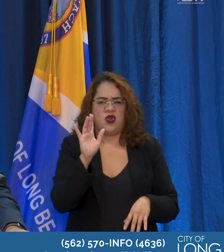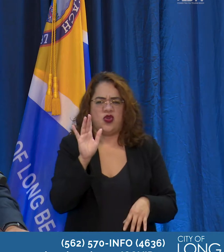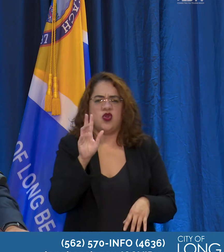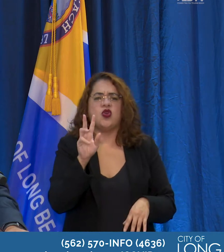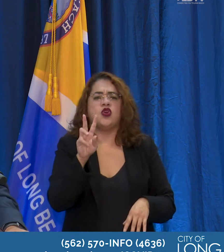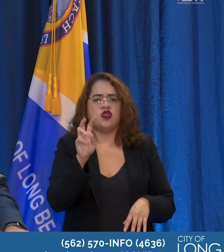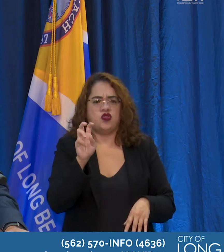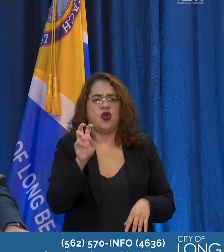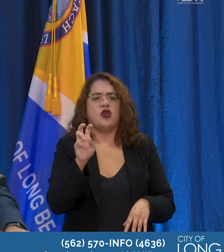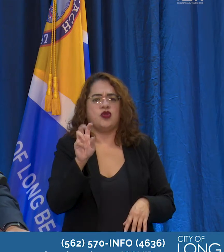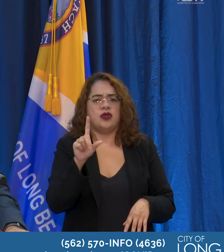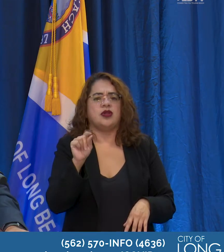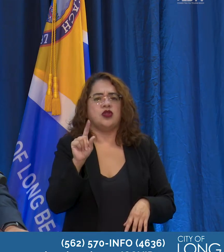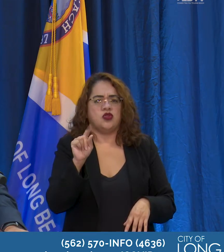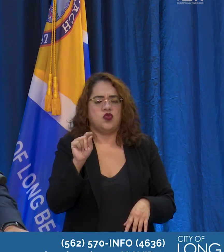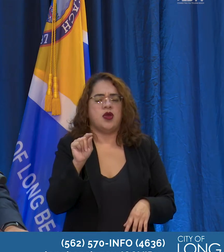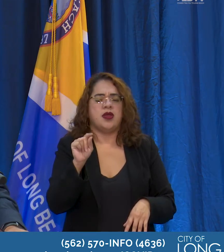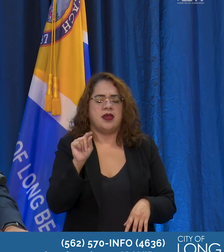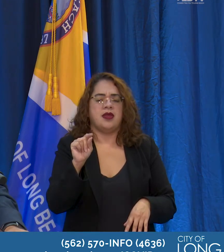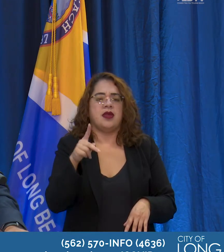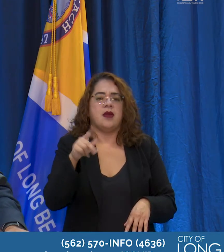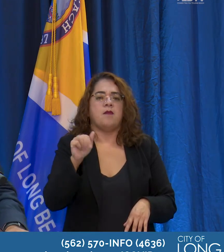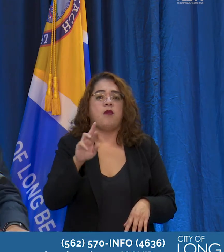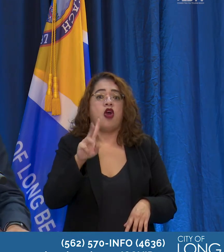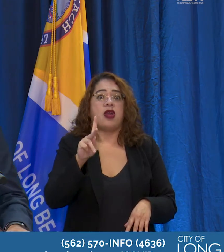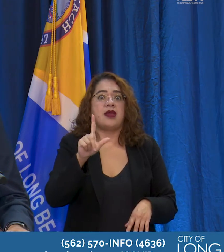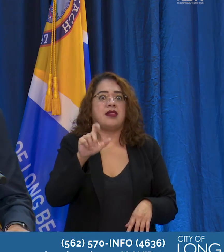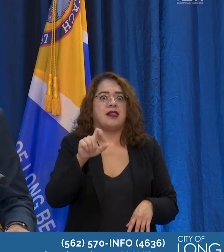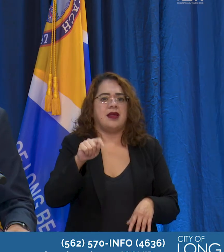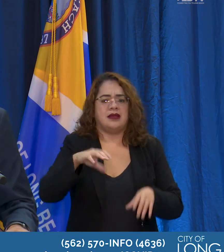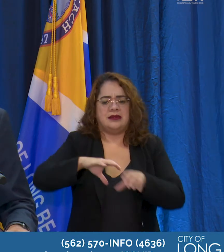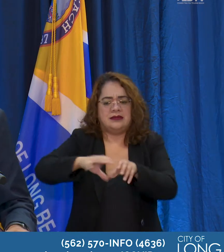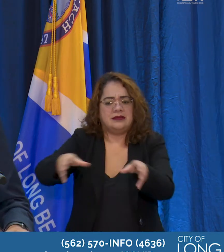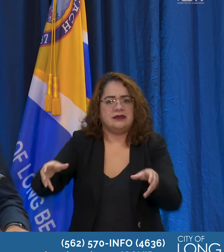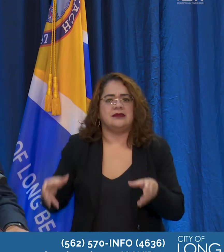every week and we continue to open those. It's been an important proposal